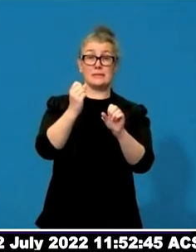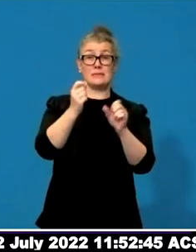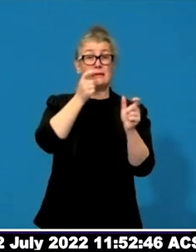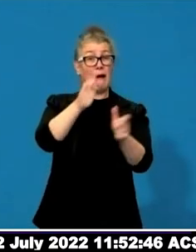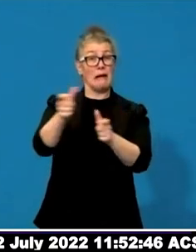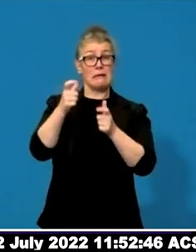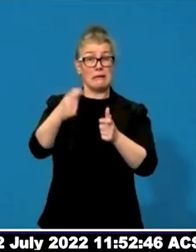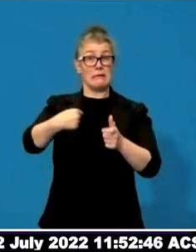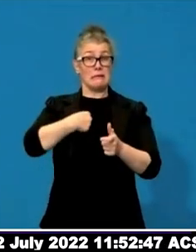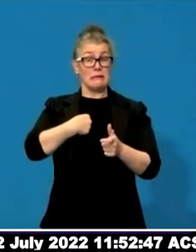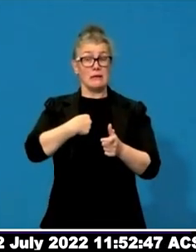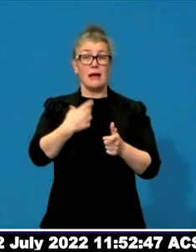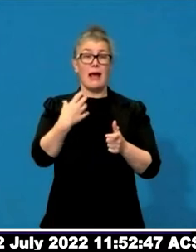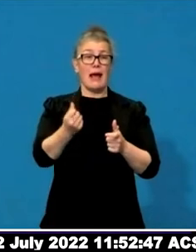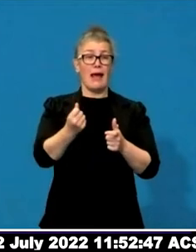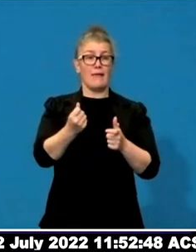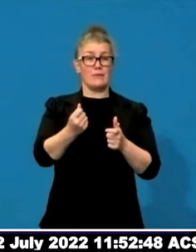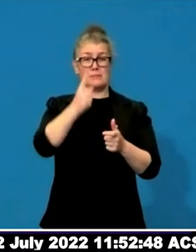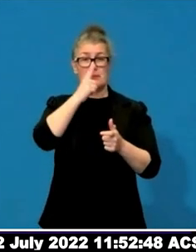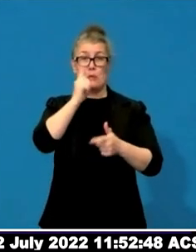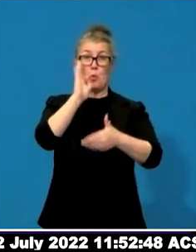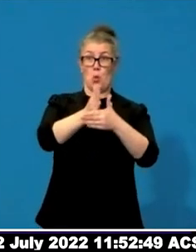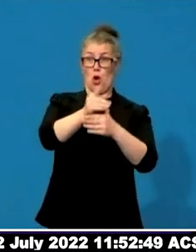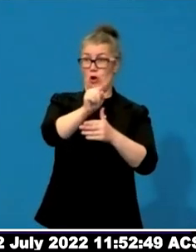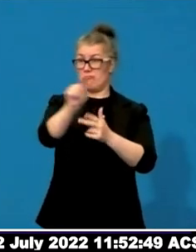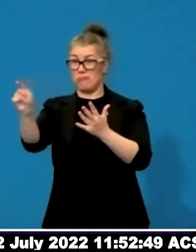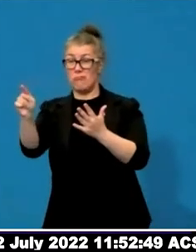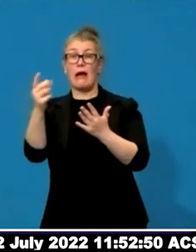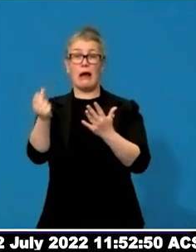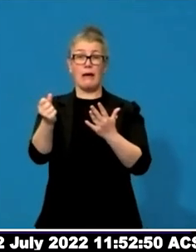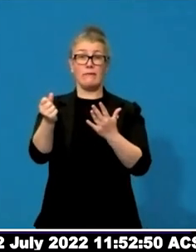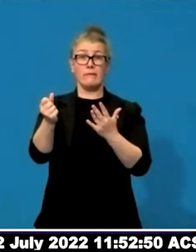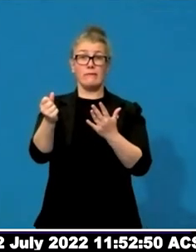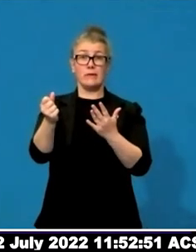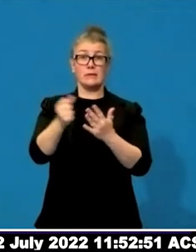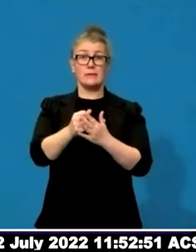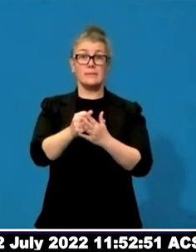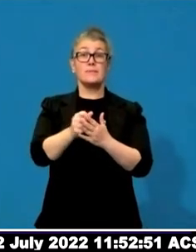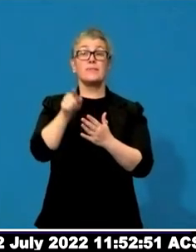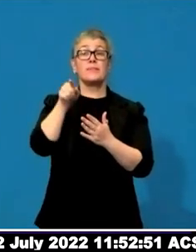One delegated officer has - has been noted as the contact person.